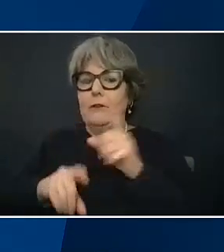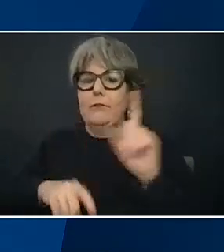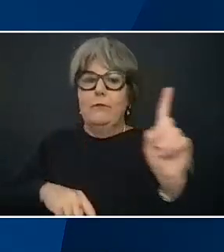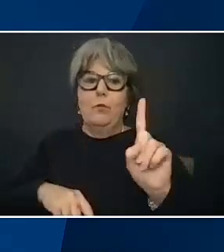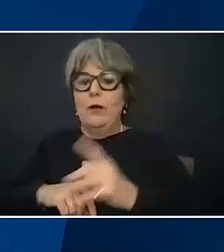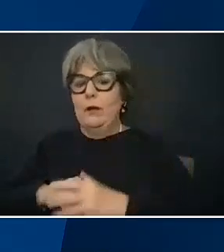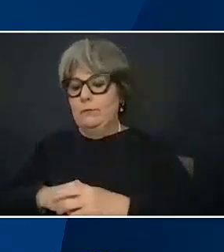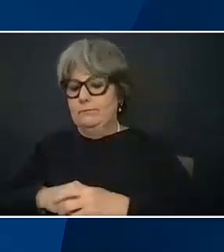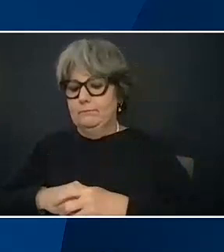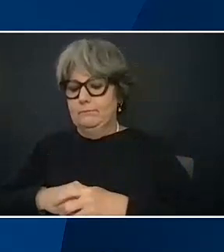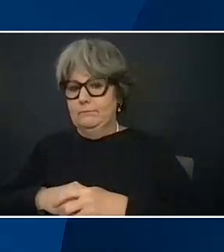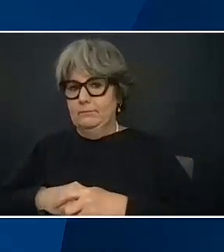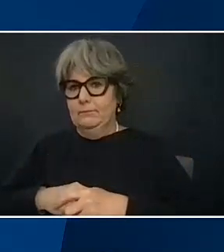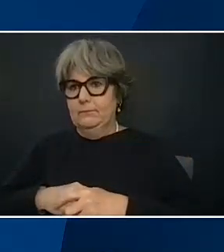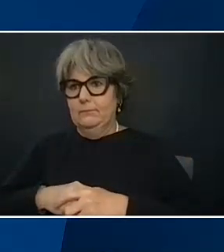So it's just a question.